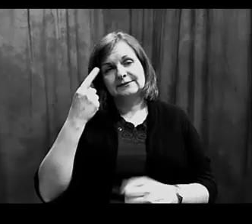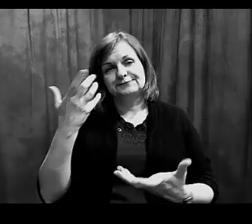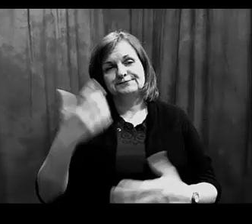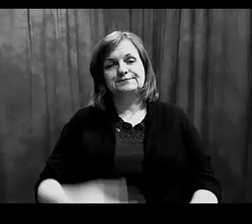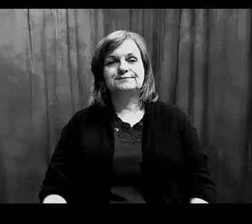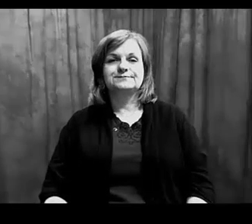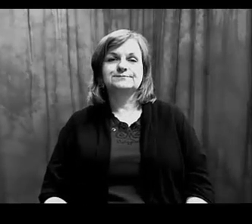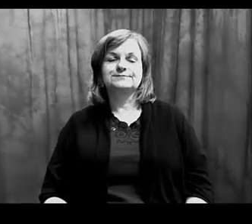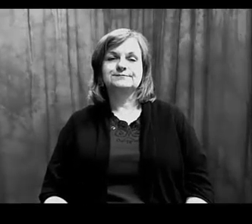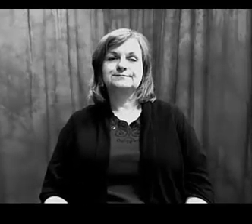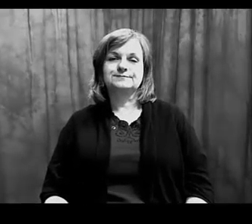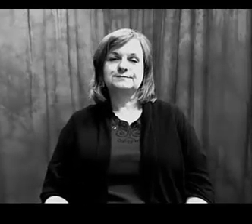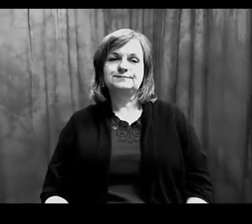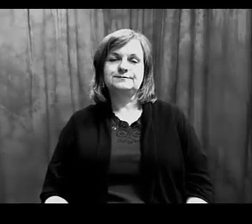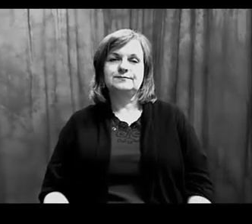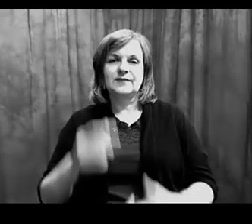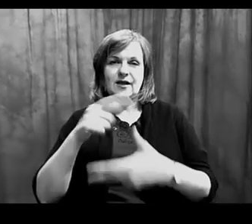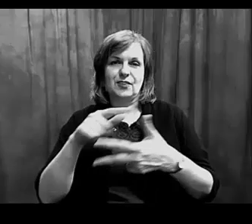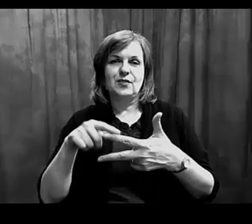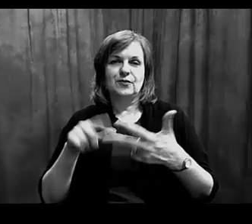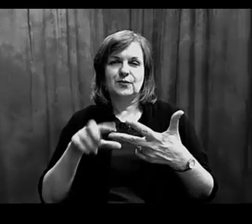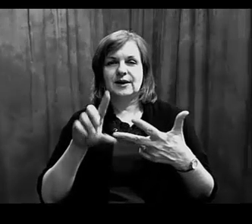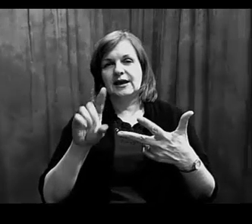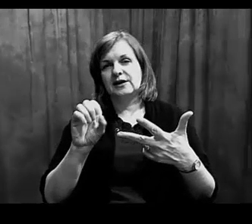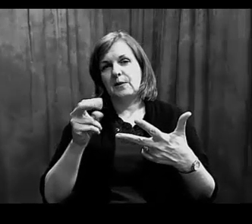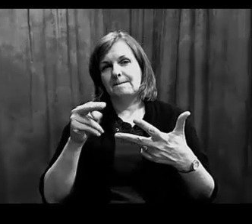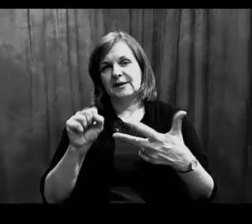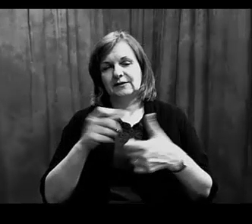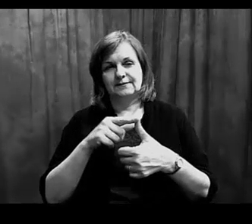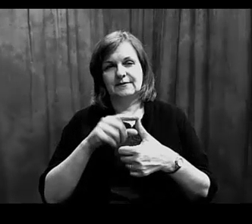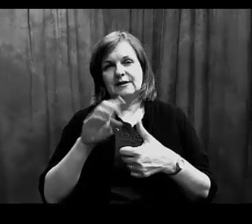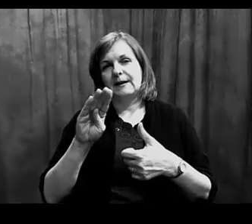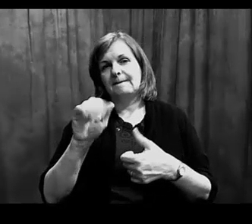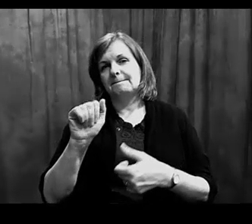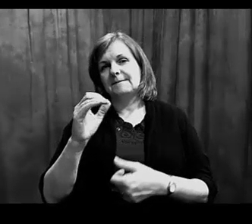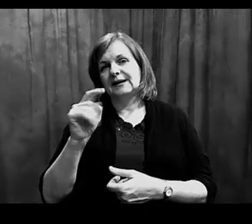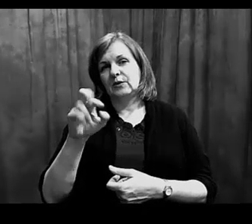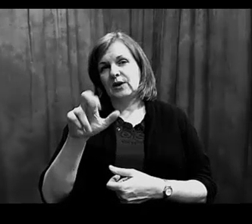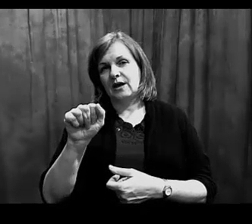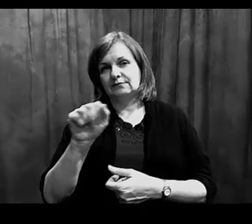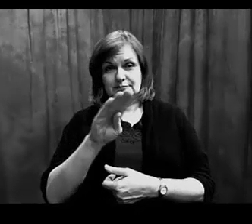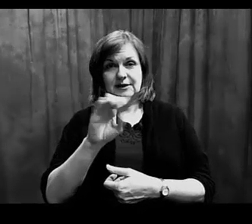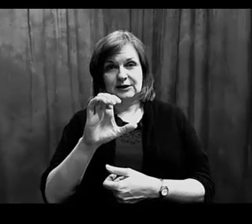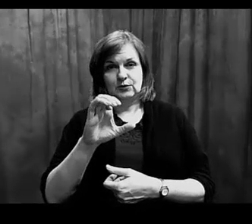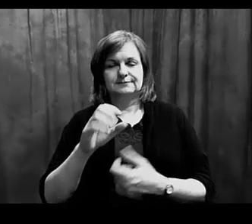organization is human induced -- we put things into these categories